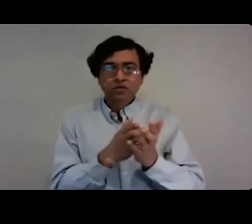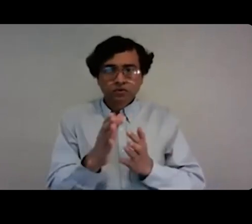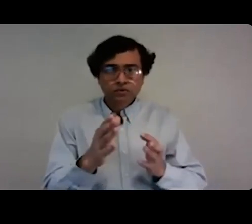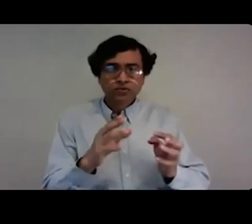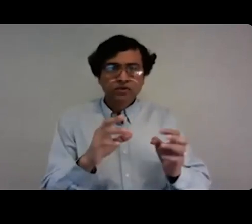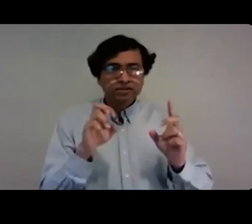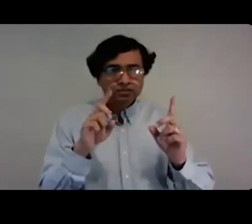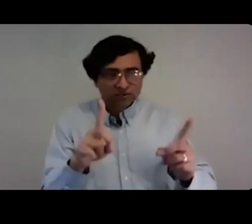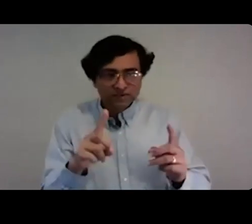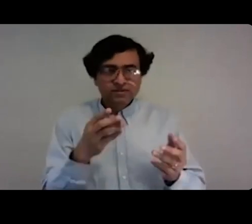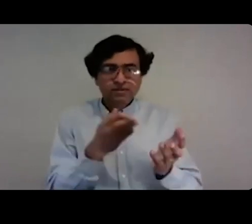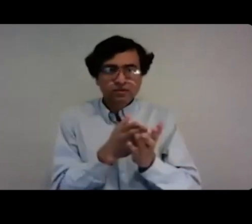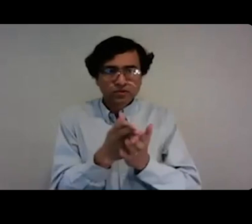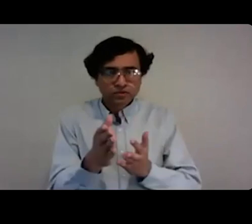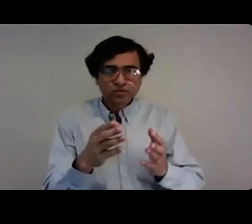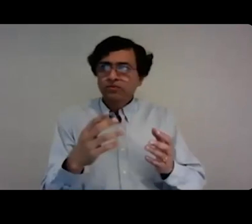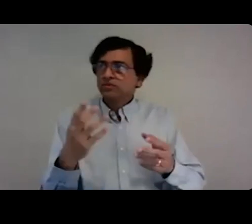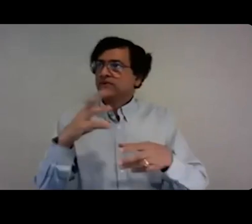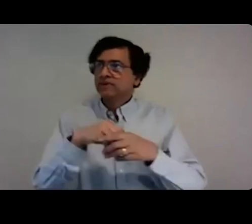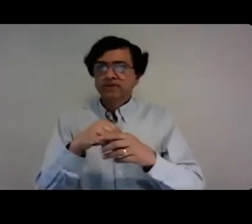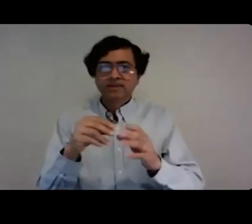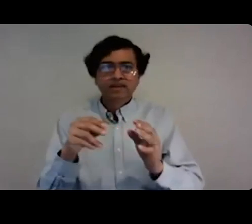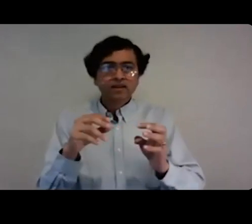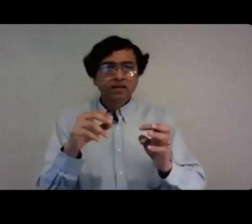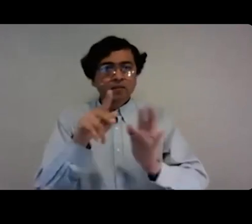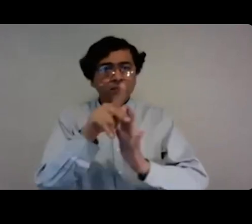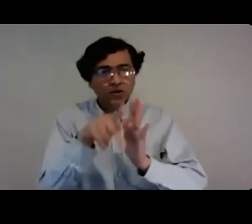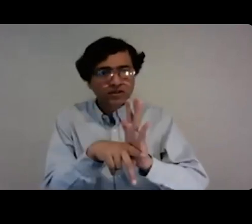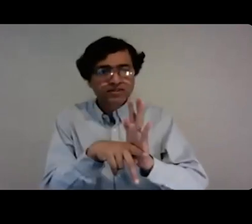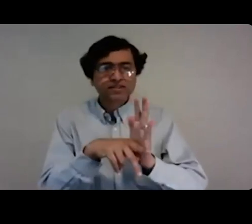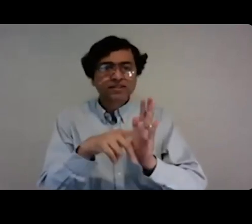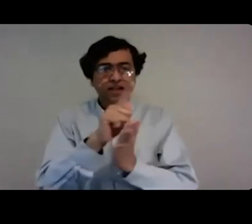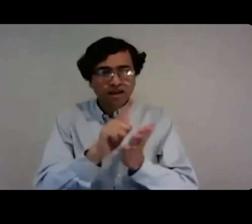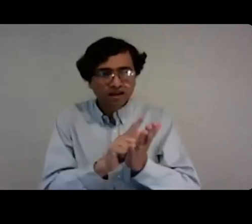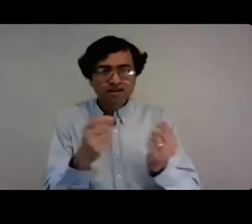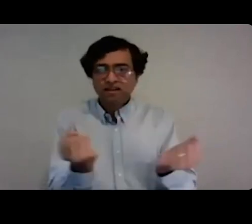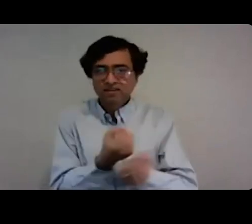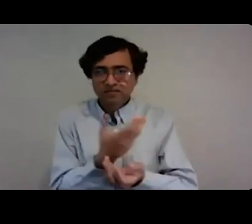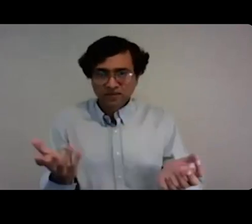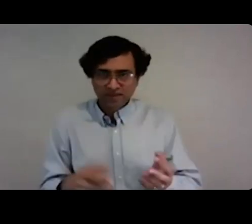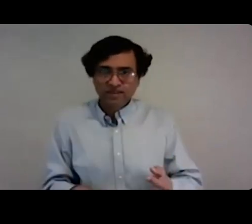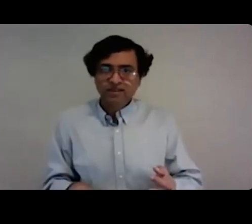results of the technology, but rather, that they should be proactively involved and engaged